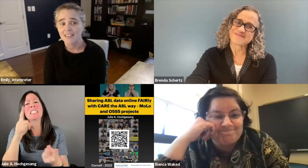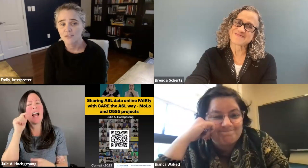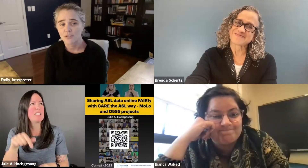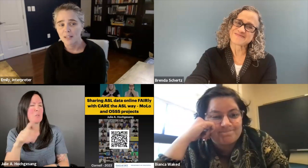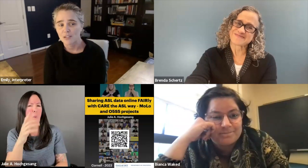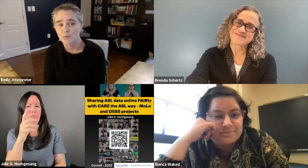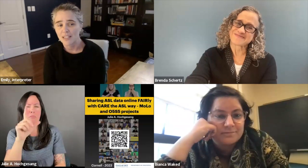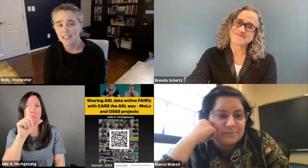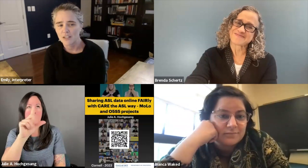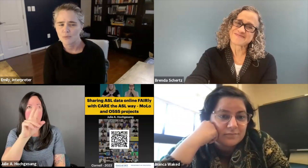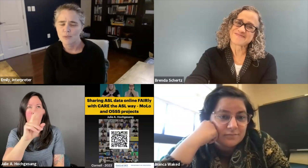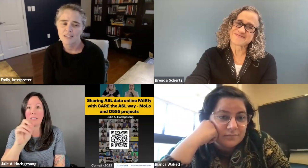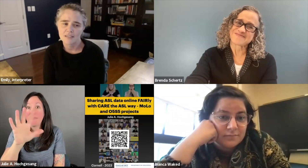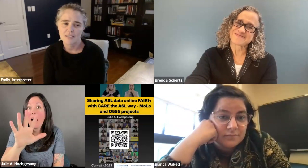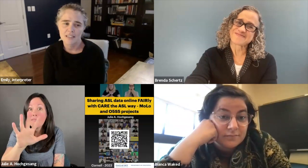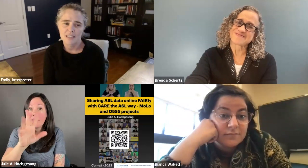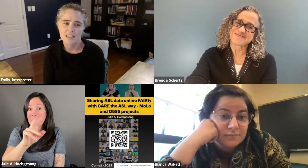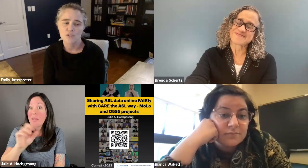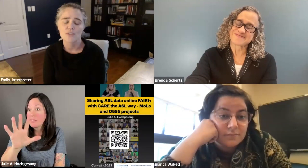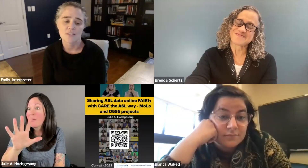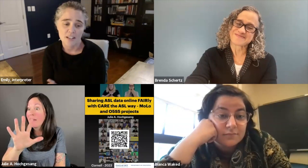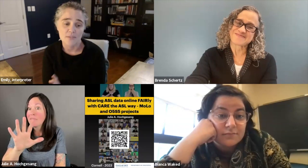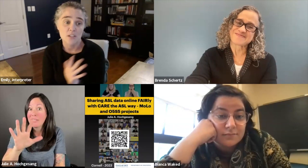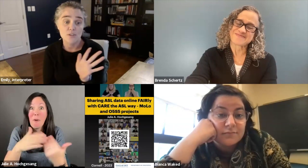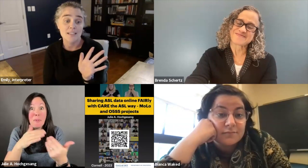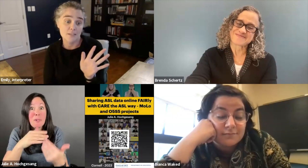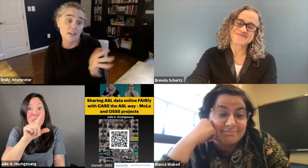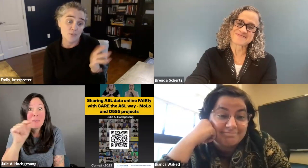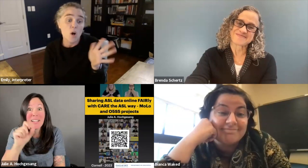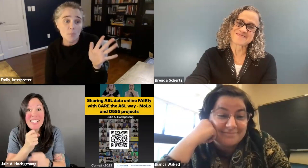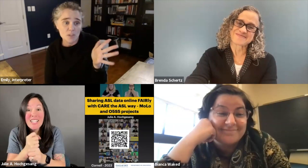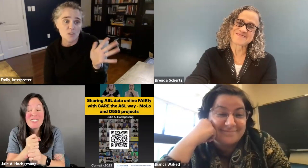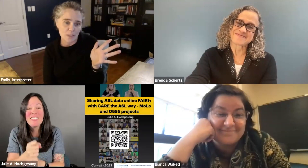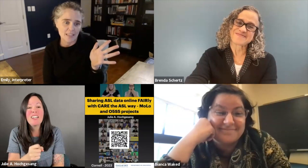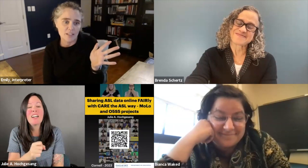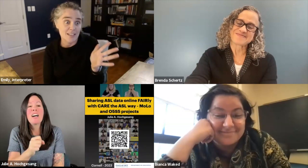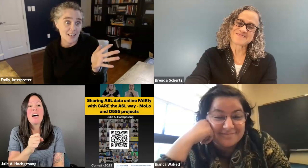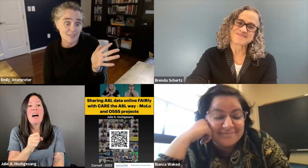this for about 20 years well let's see 2005 since 2005 so almost 20 years now